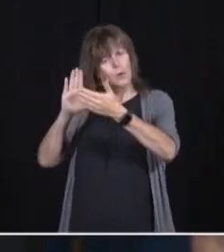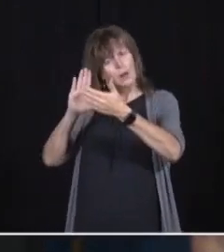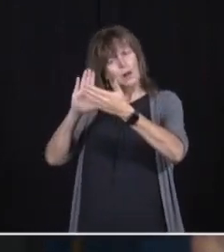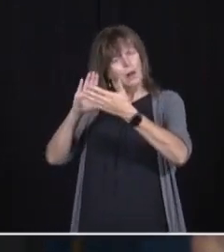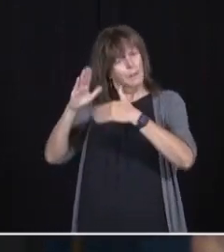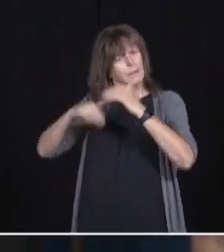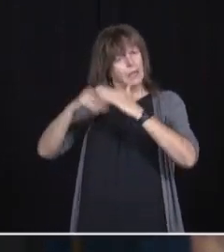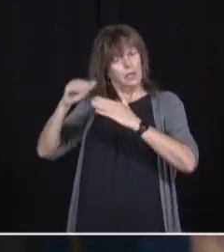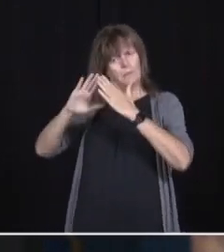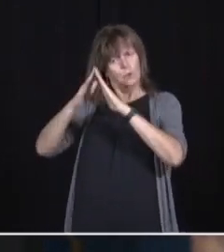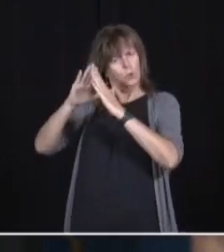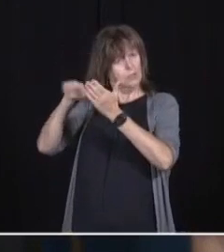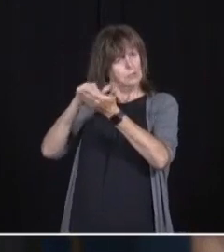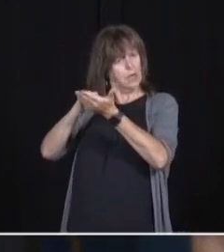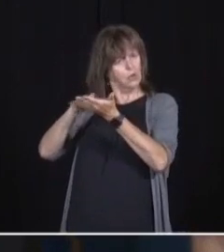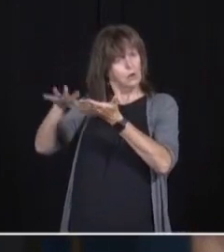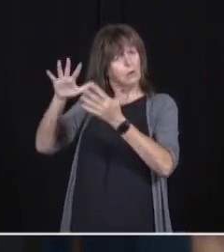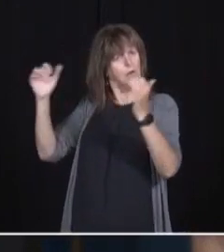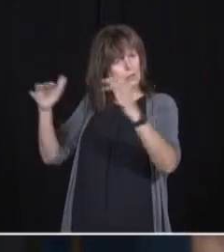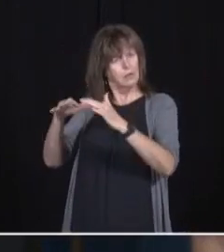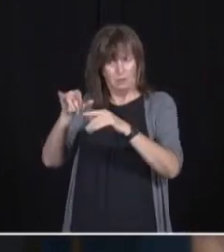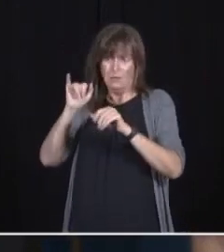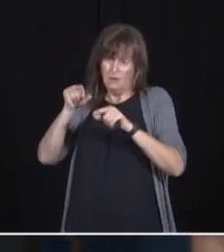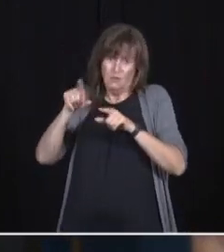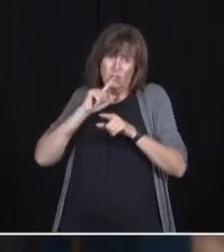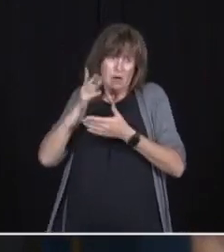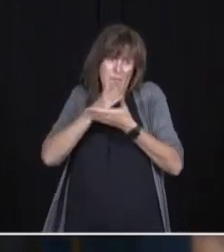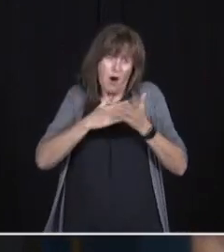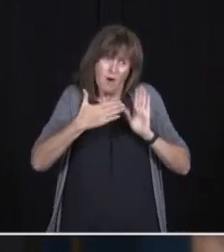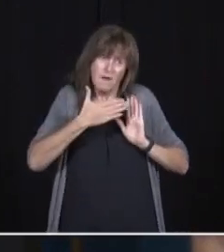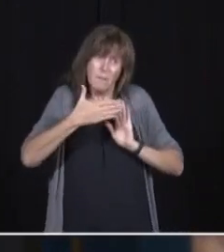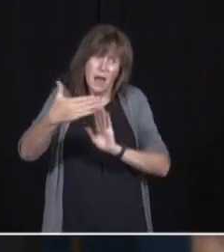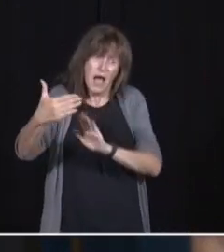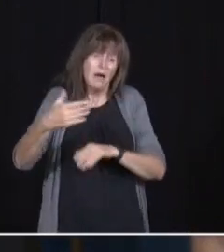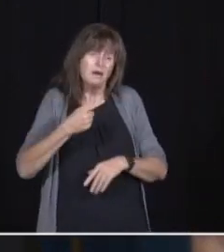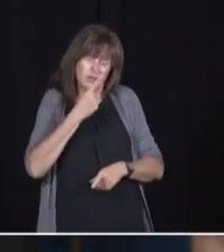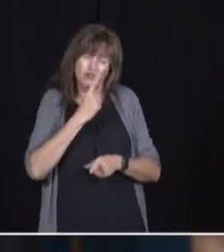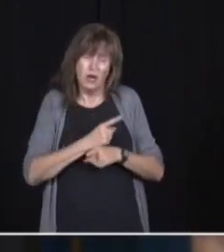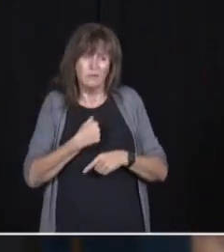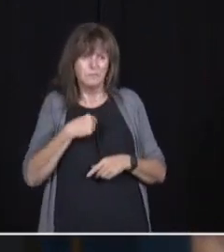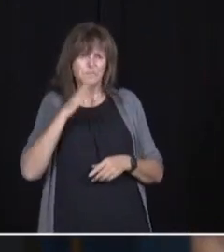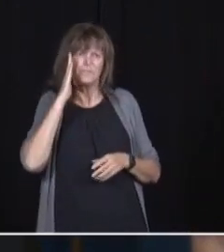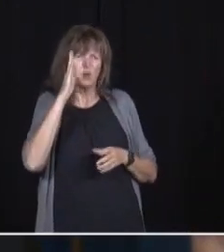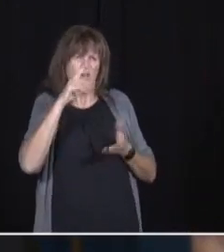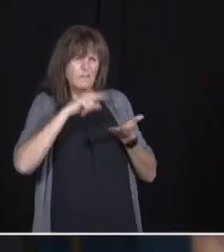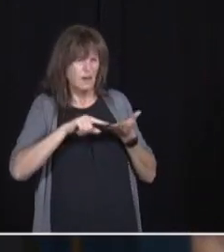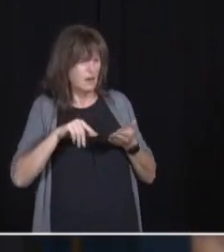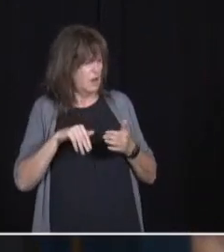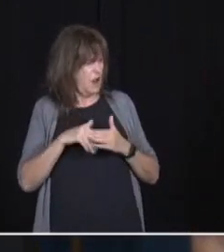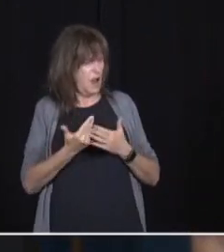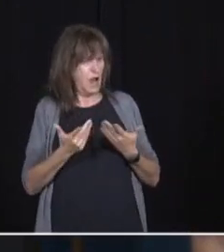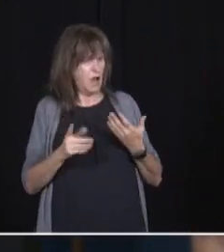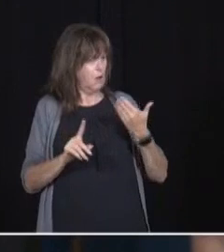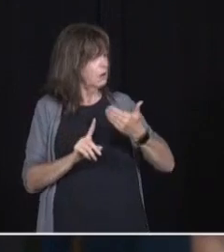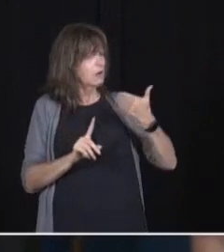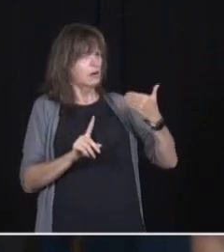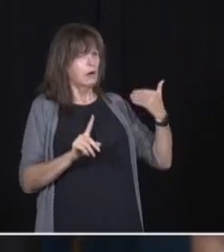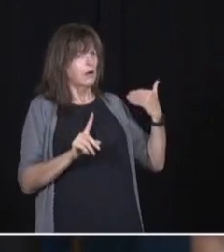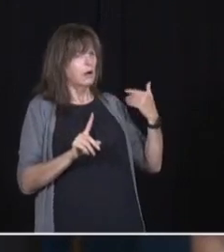that land used for the construction of the community habit because we know how important it is. And to provide options for us on paths forward.